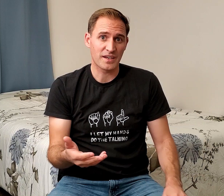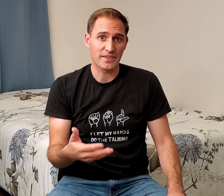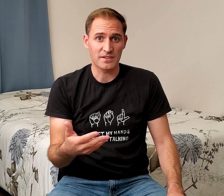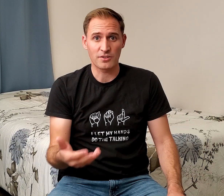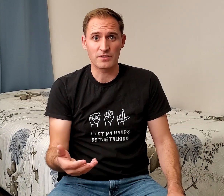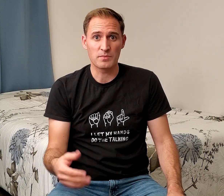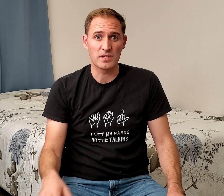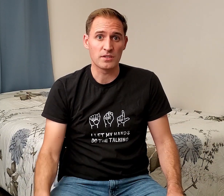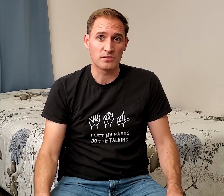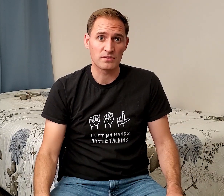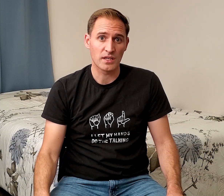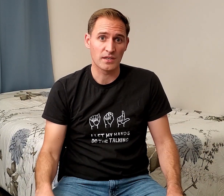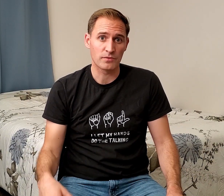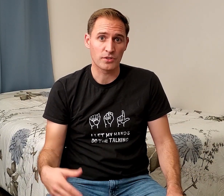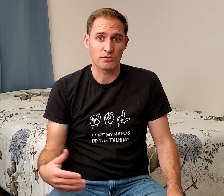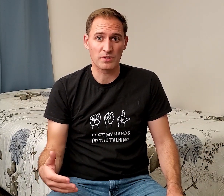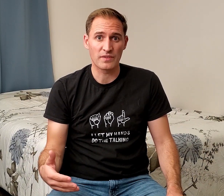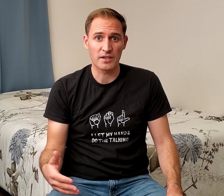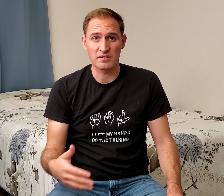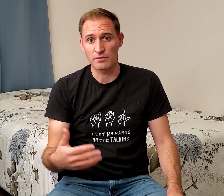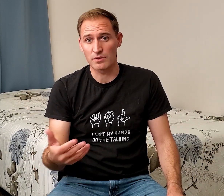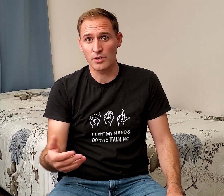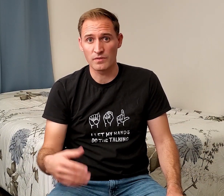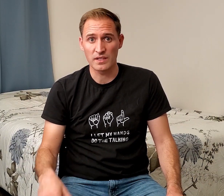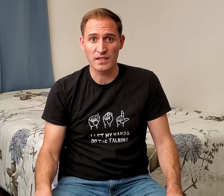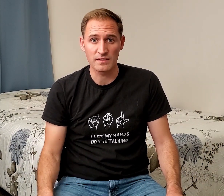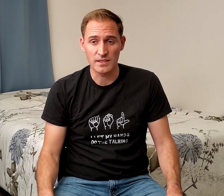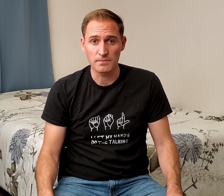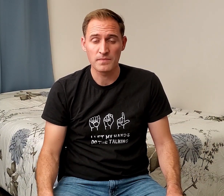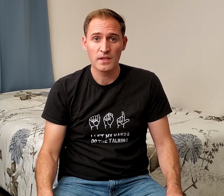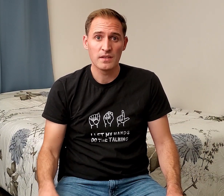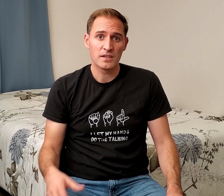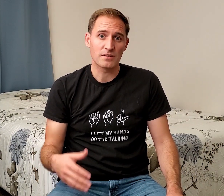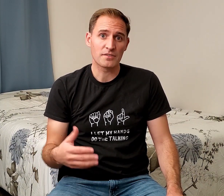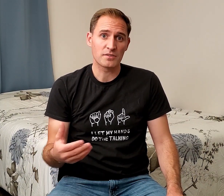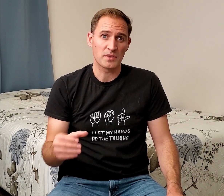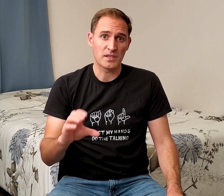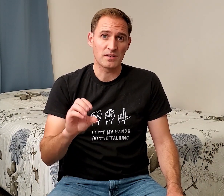sign that is currently being used for corona virus or COVID-19, it's also being